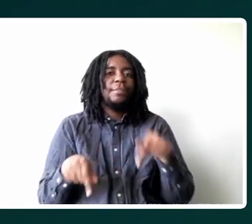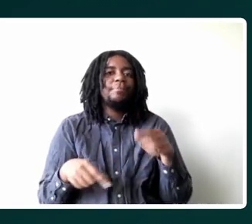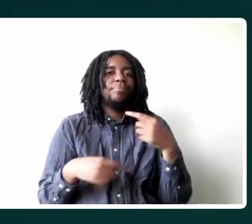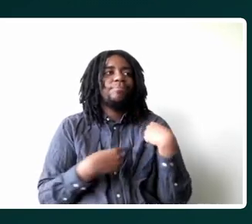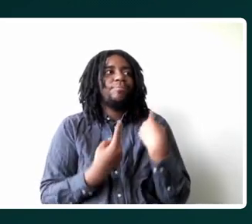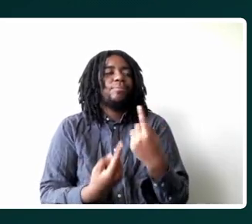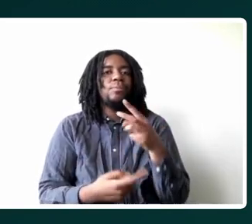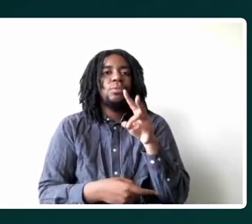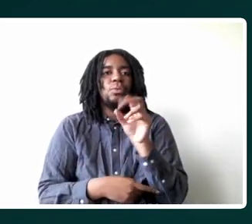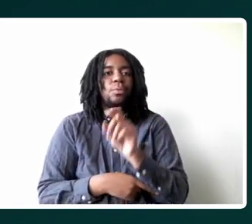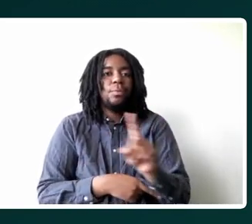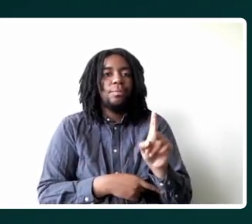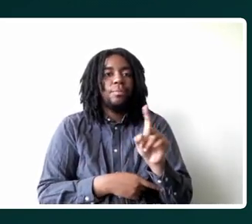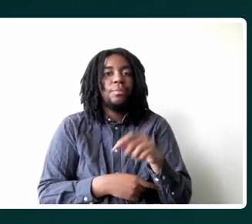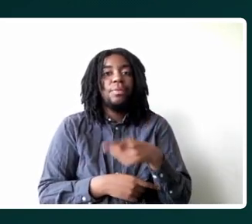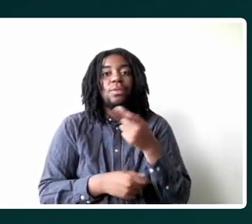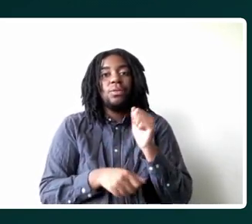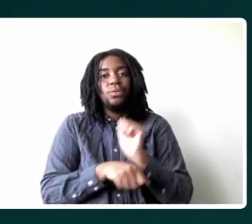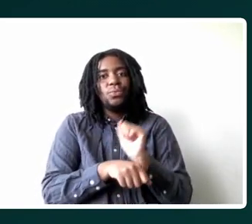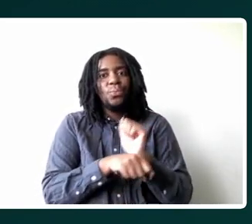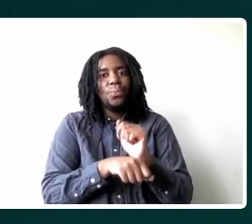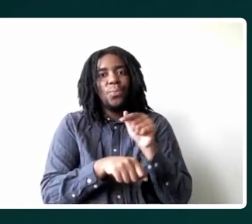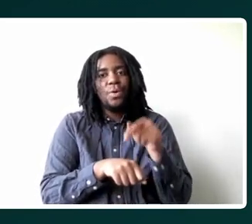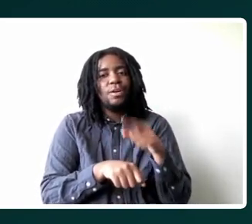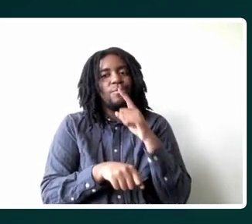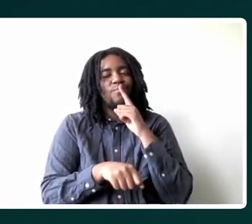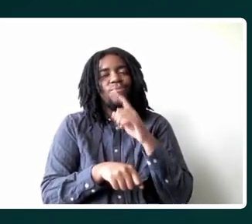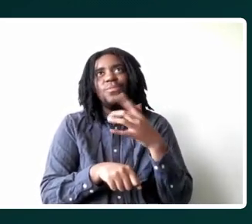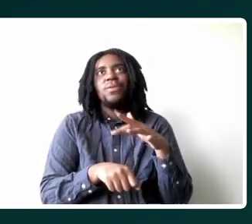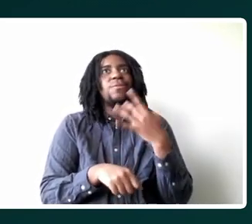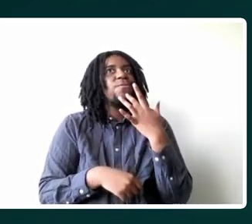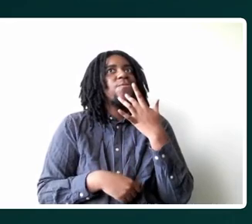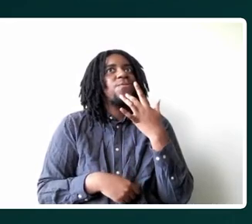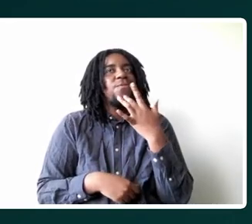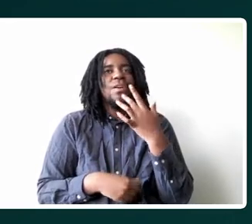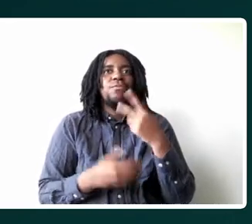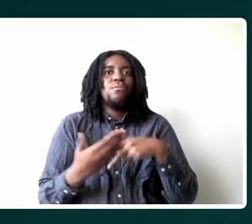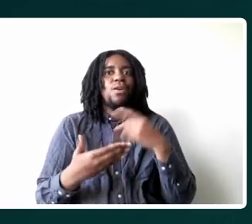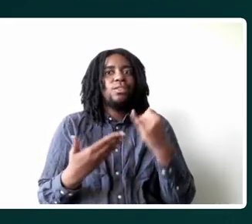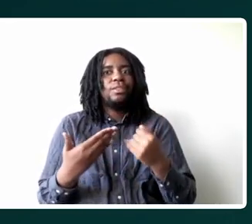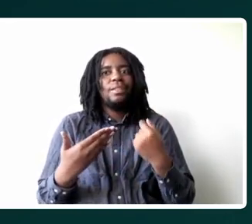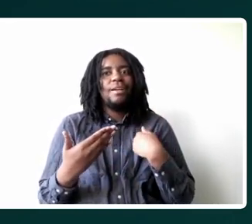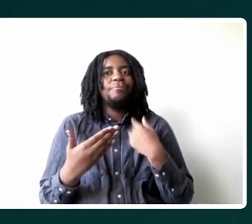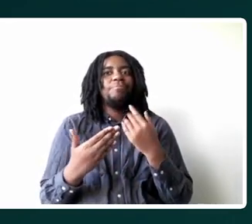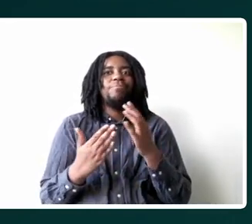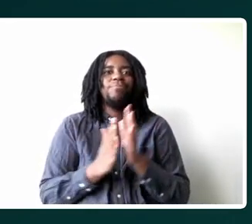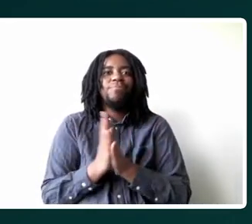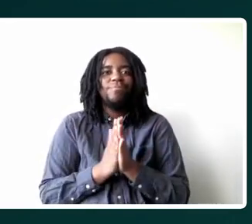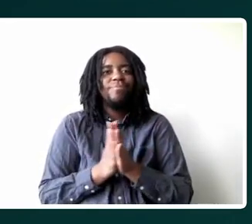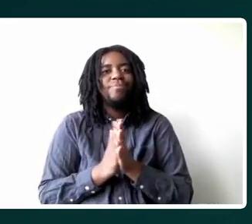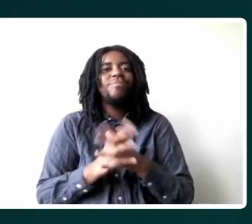Beth and Micheline is one of my favorite projects that I get to do. And we're all just really